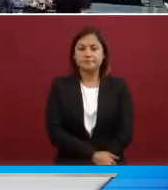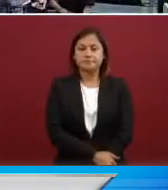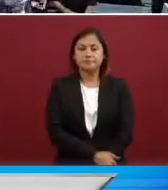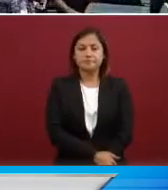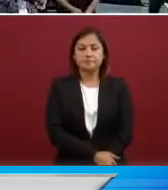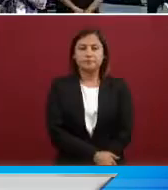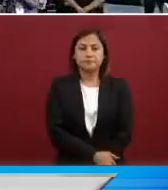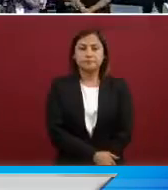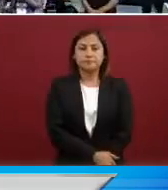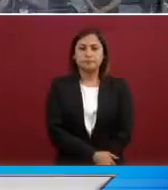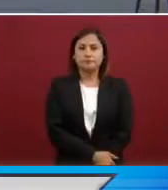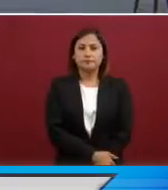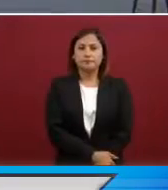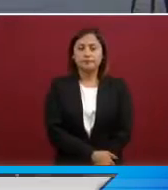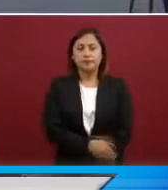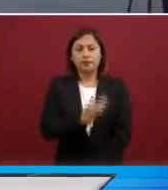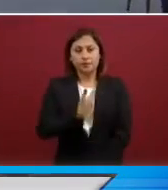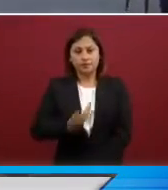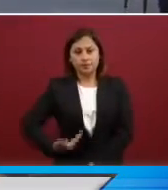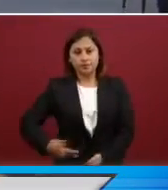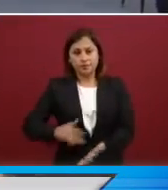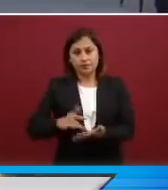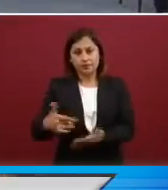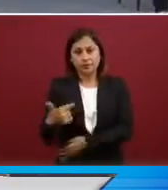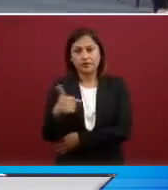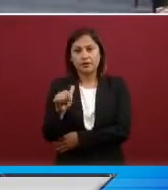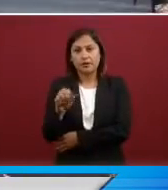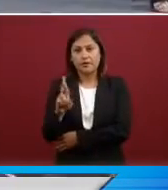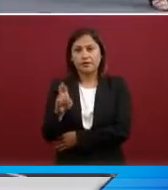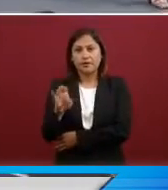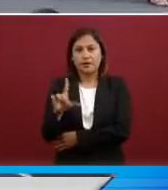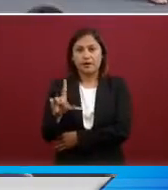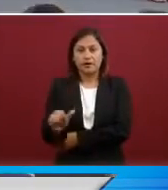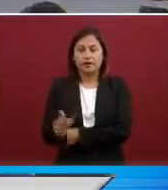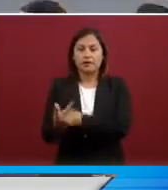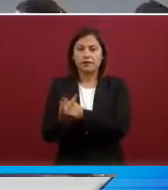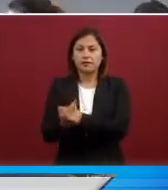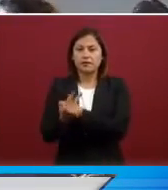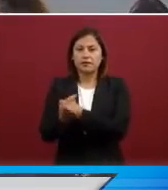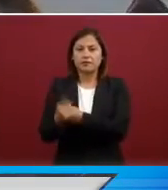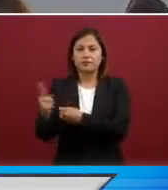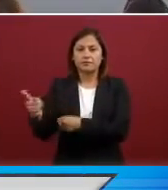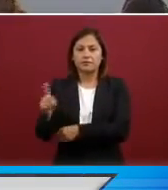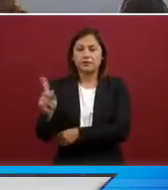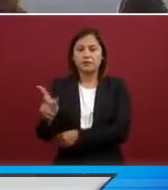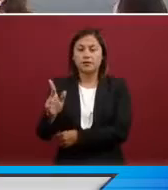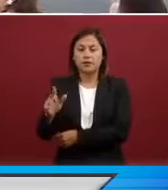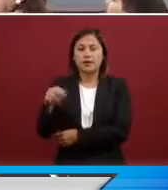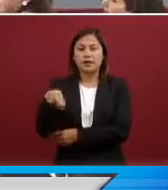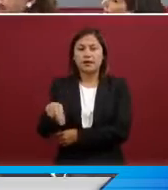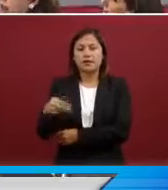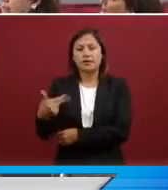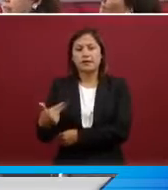With low price Regular Gasoline brand ORSAN at 19.15 Premium Gasoline brand ORSAN at 20.46